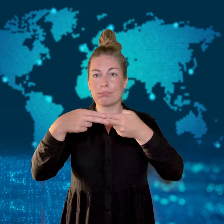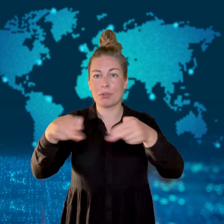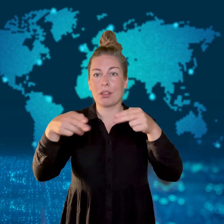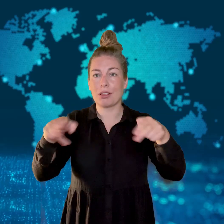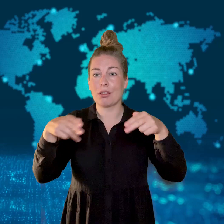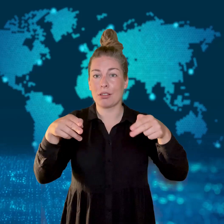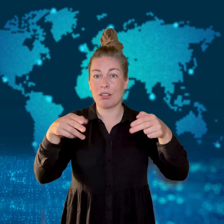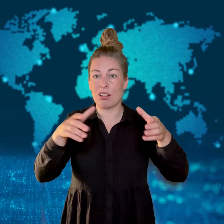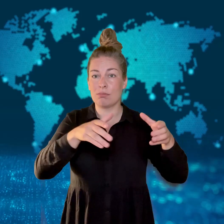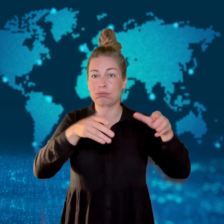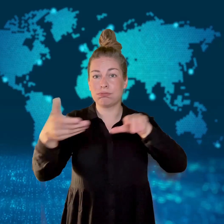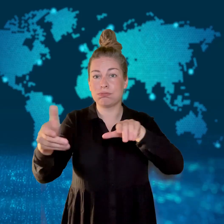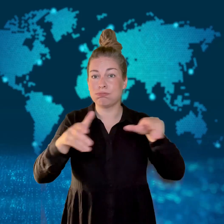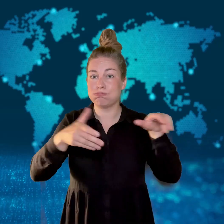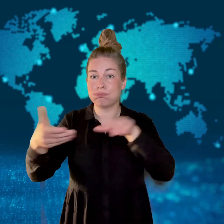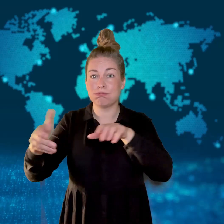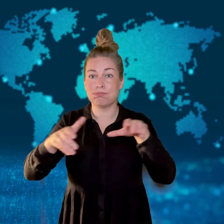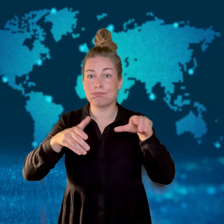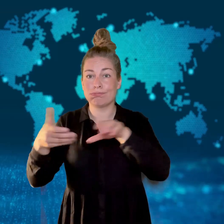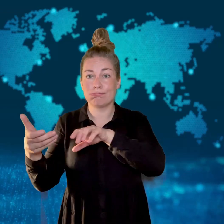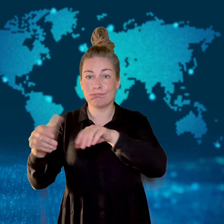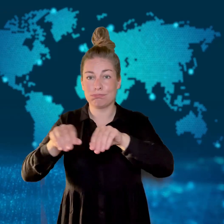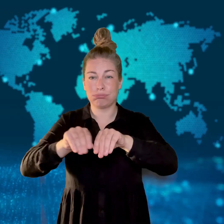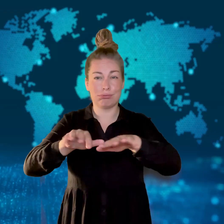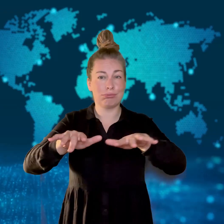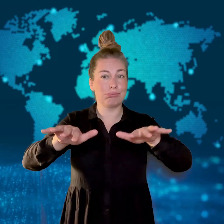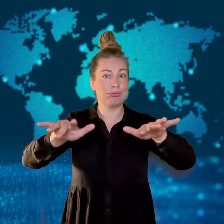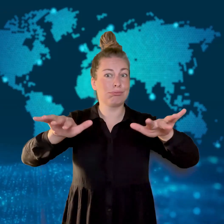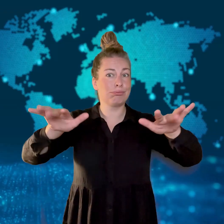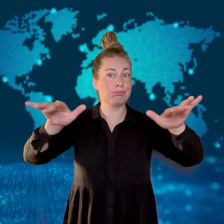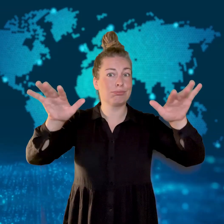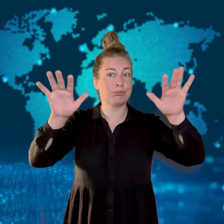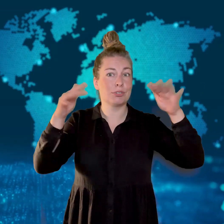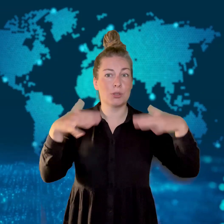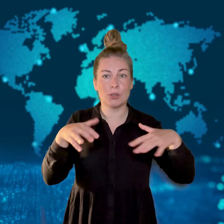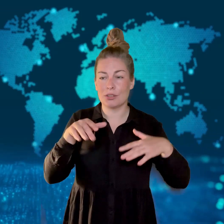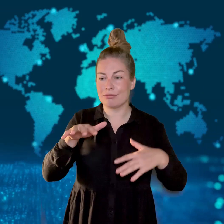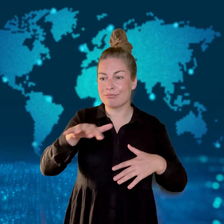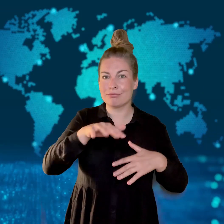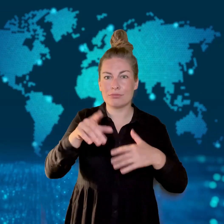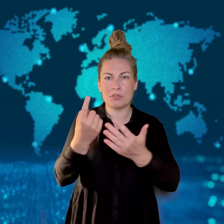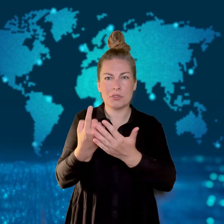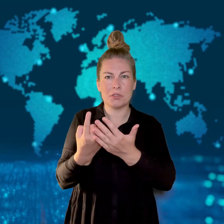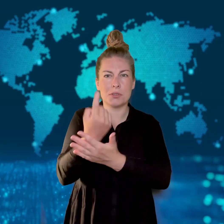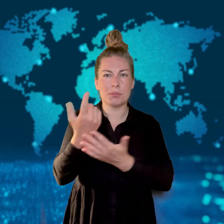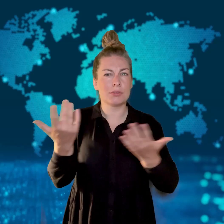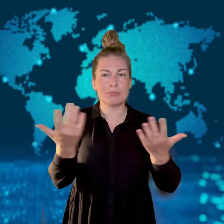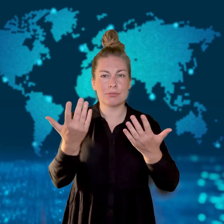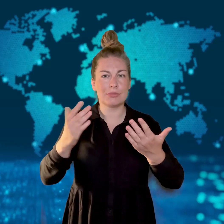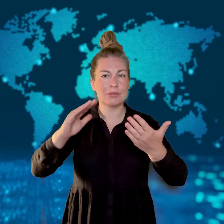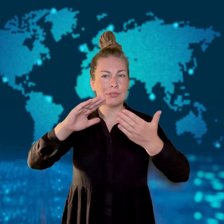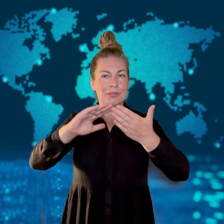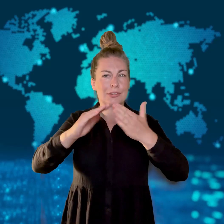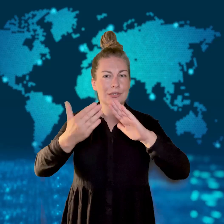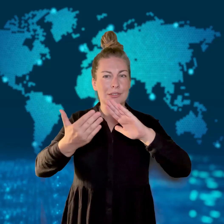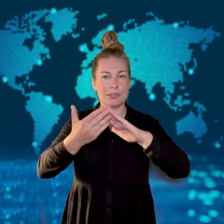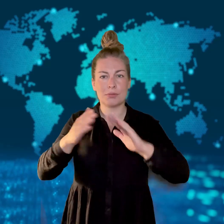and they fell from the truck.